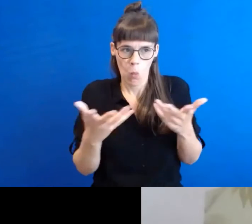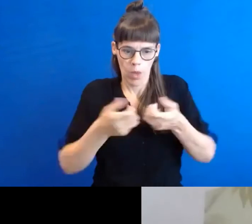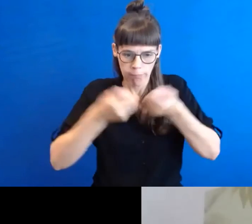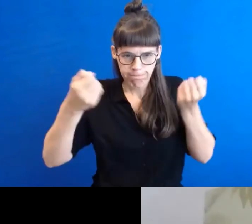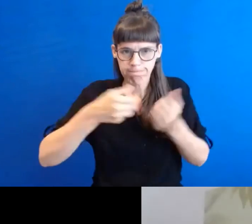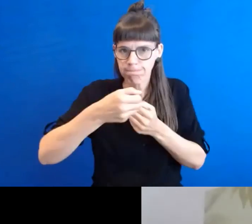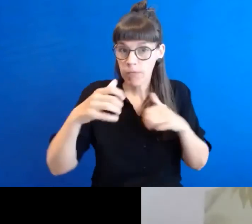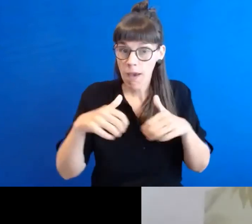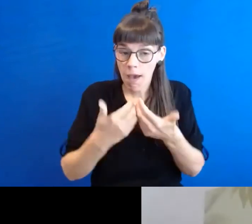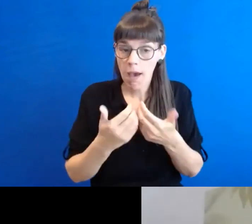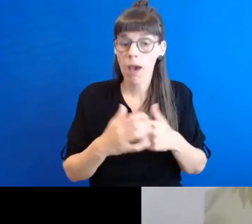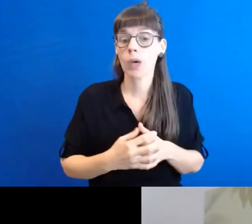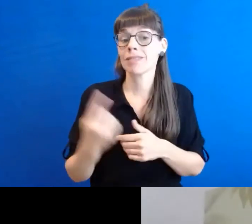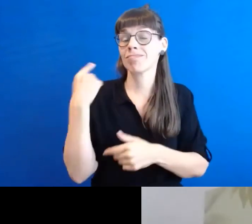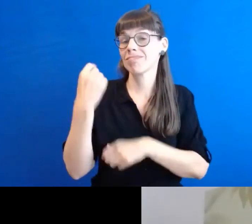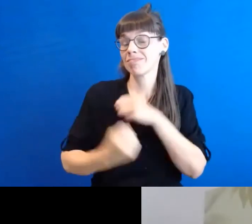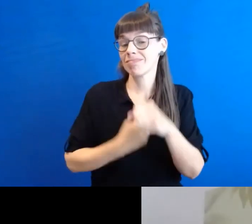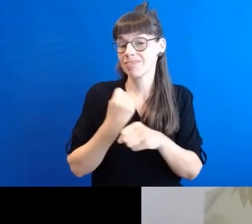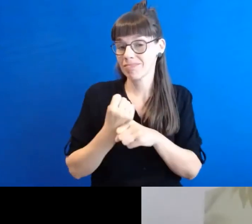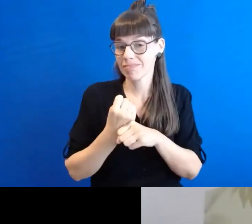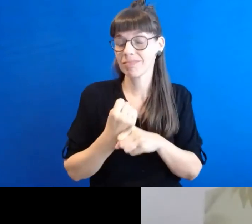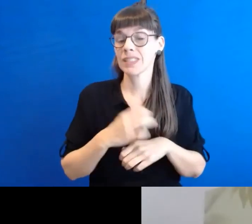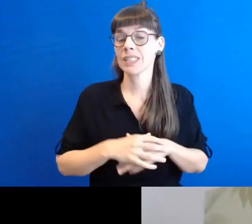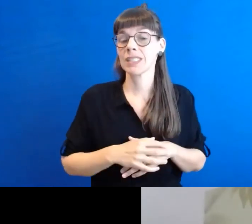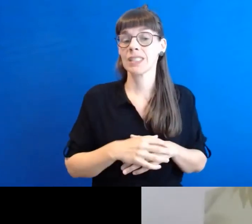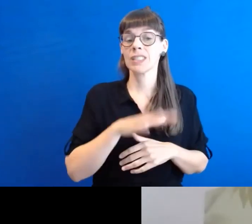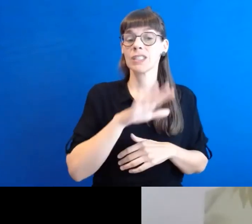UN agencies but NGO should have